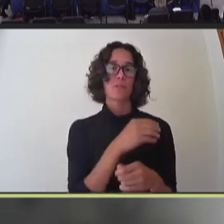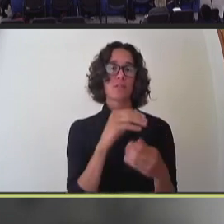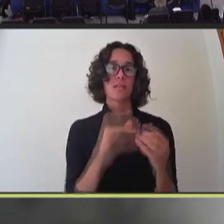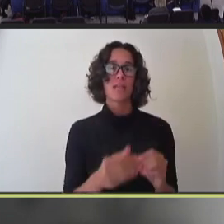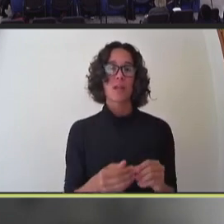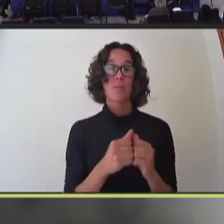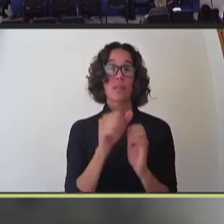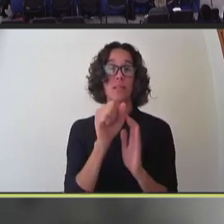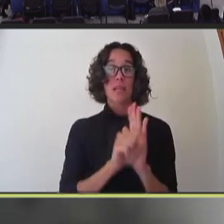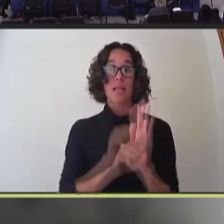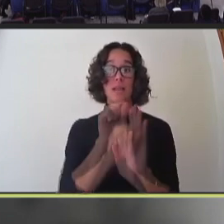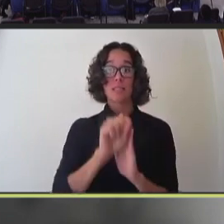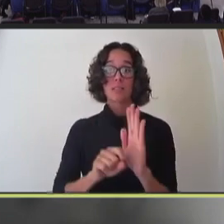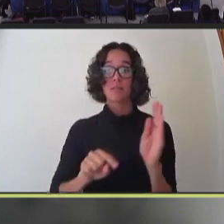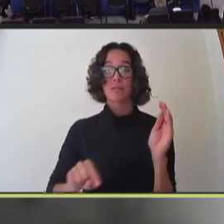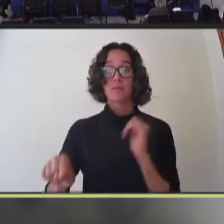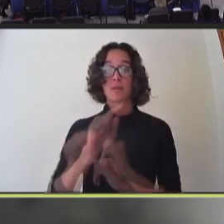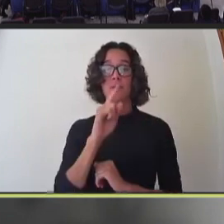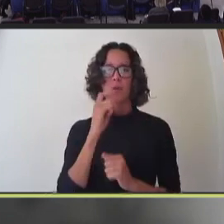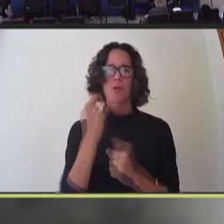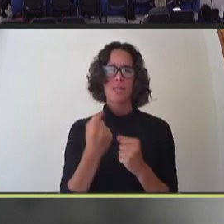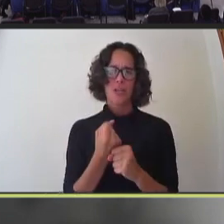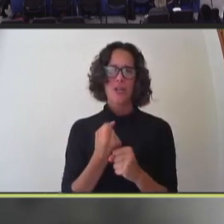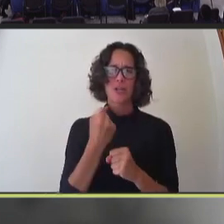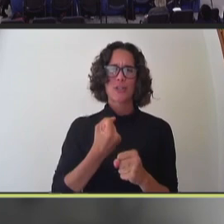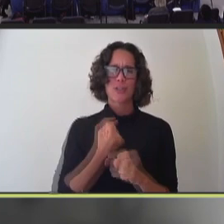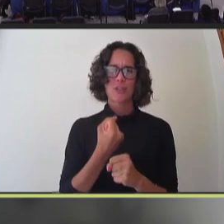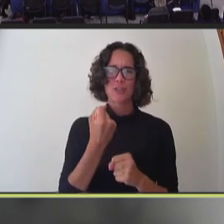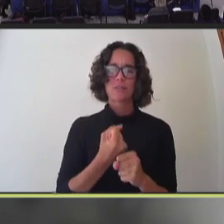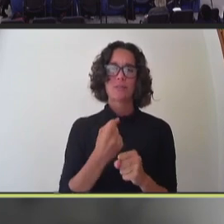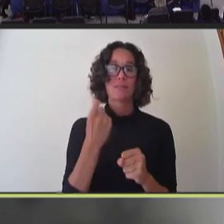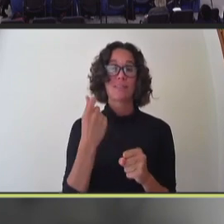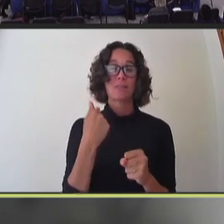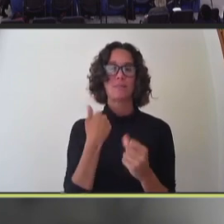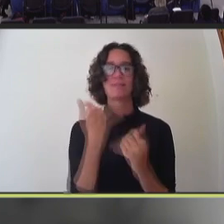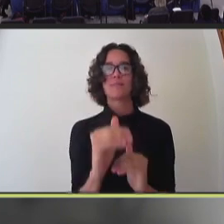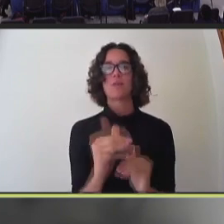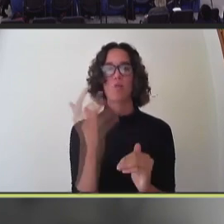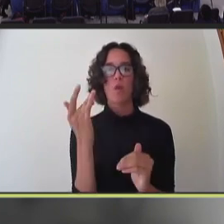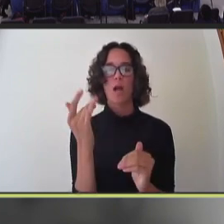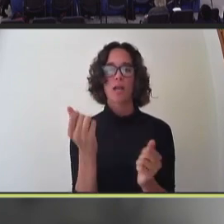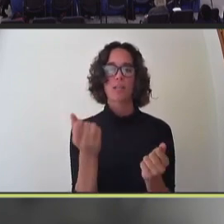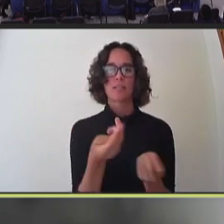However, we have been limited by multiple barriers that have really prevented us from